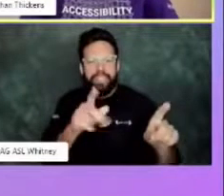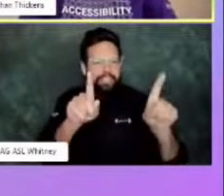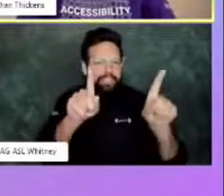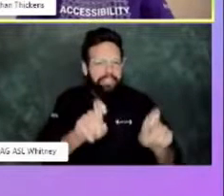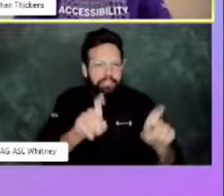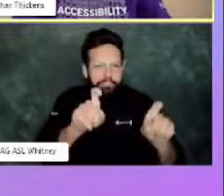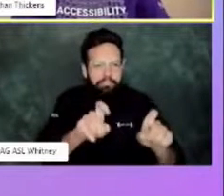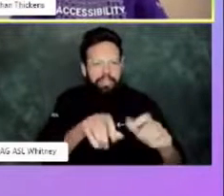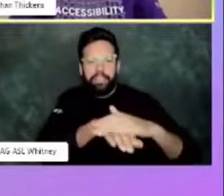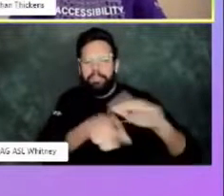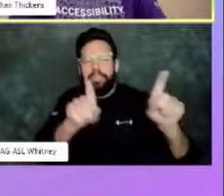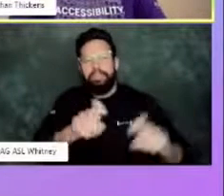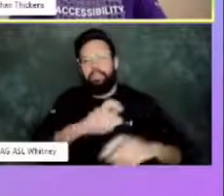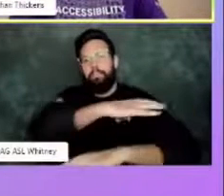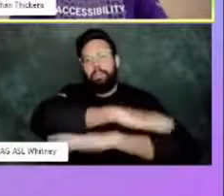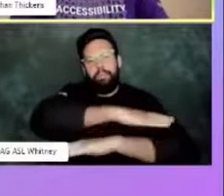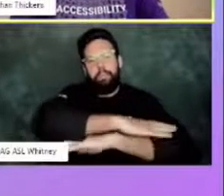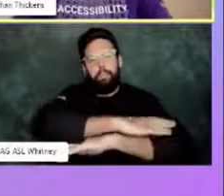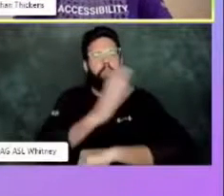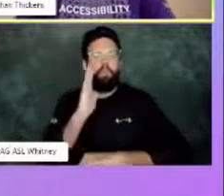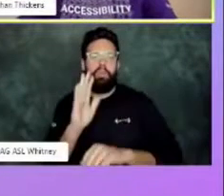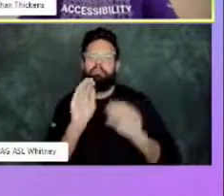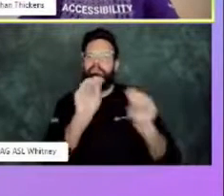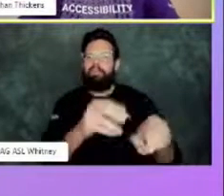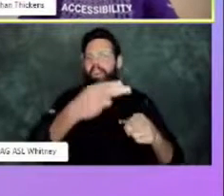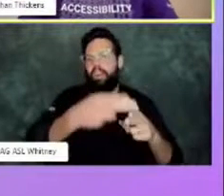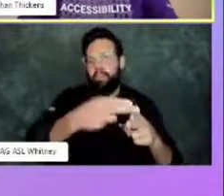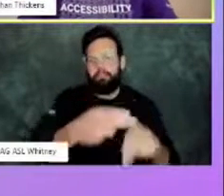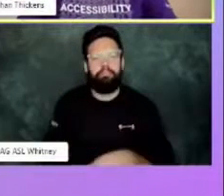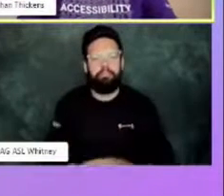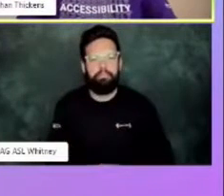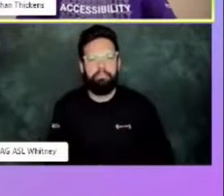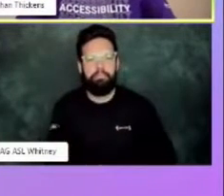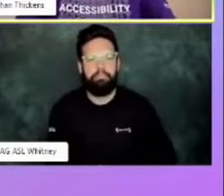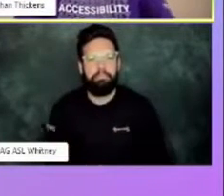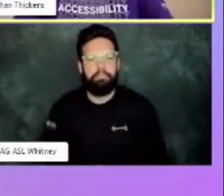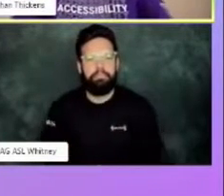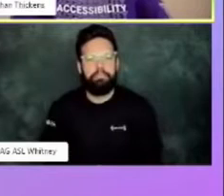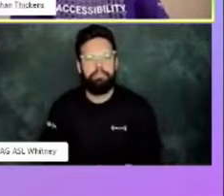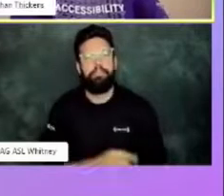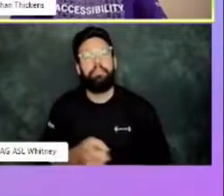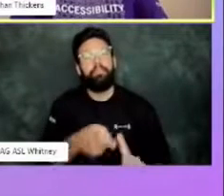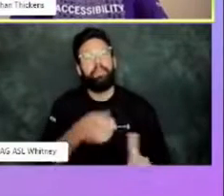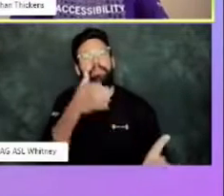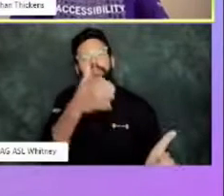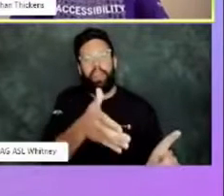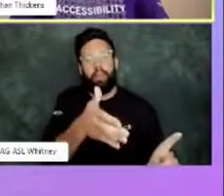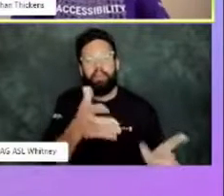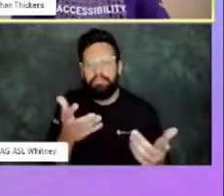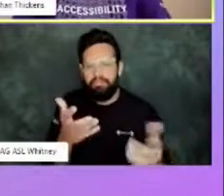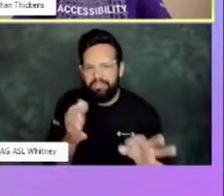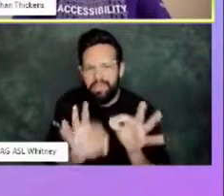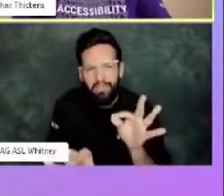and we're gonna give a project to the name. From there, it's as simple as copying and pasting a couple code blocks.